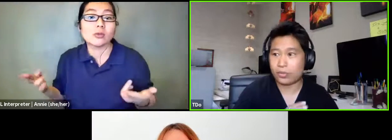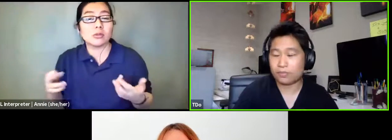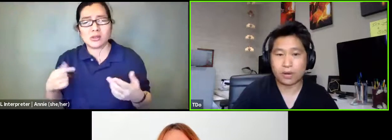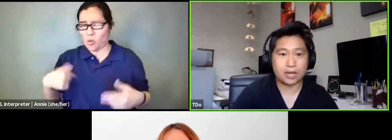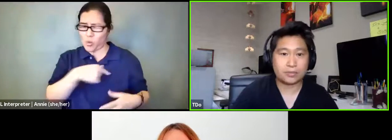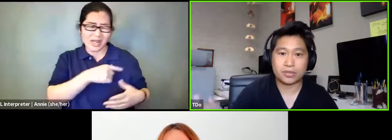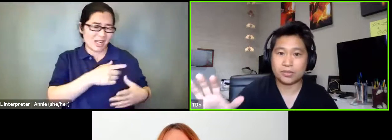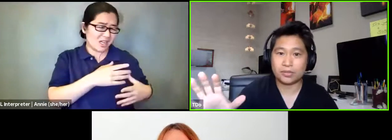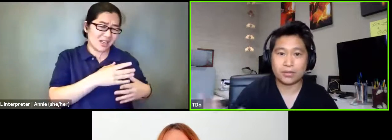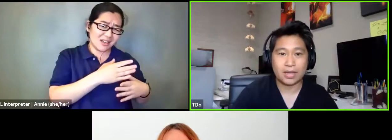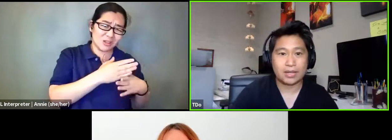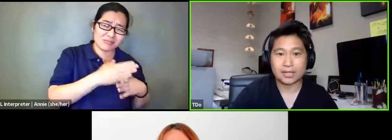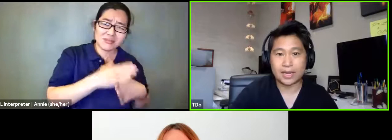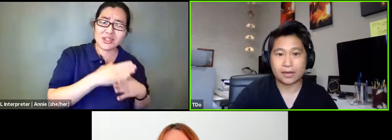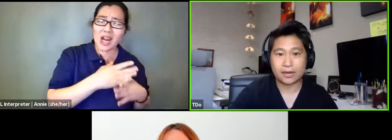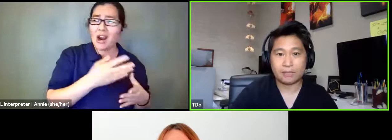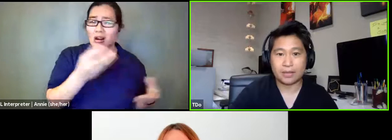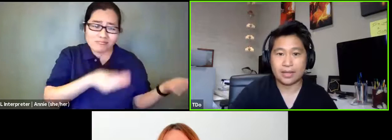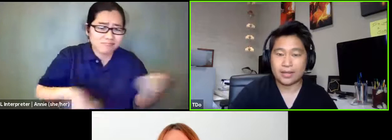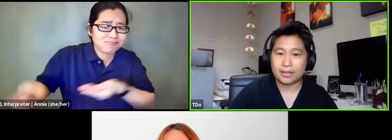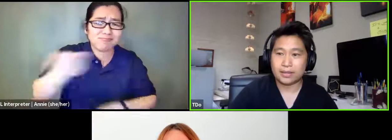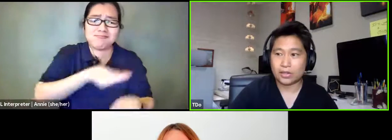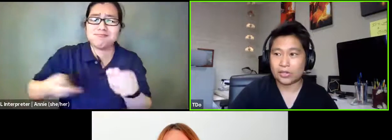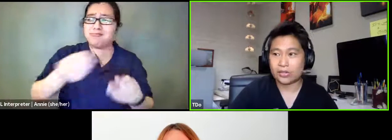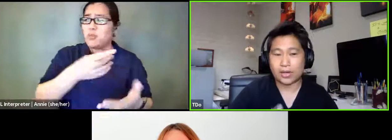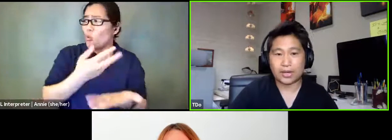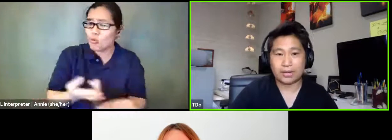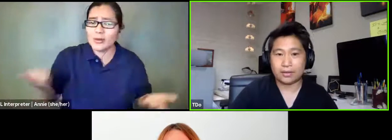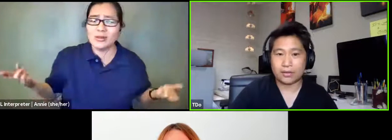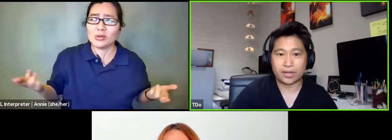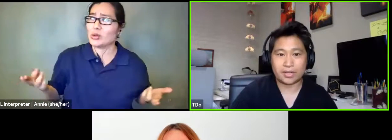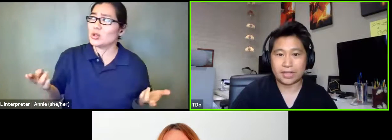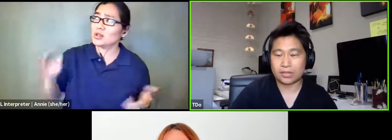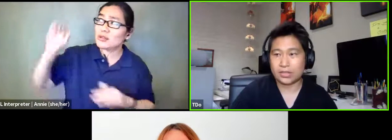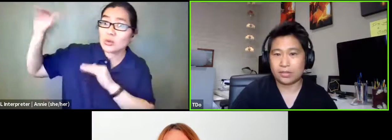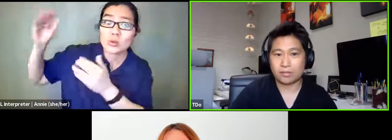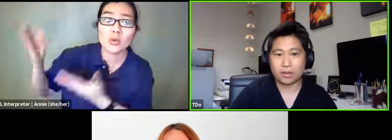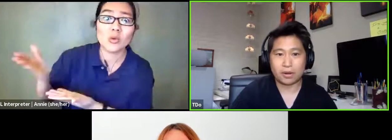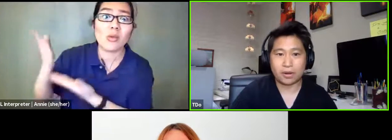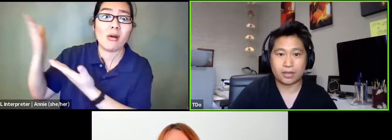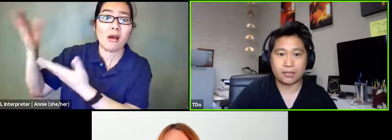that we brought up to the entire company. These are training organizations you can be a part of.